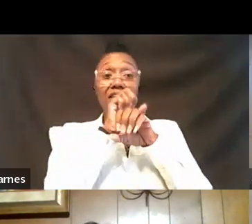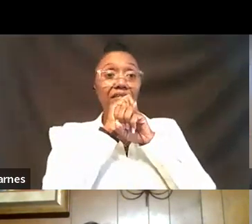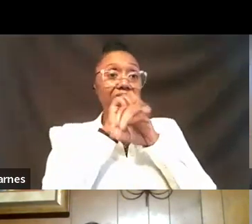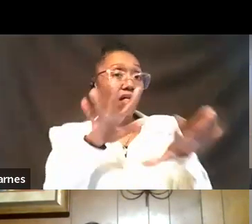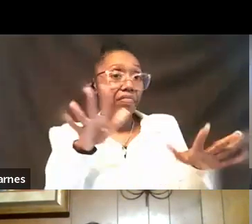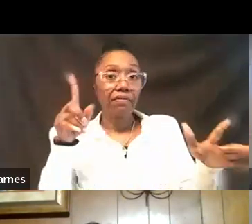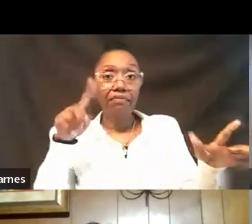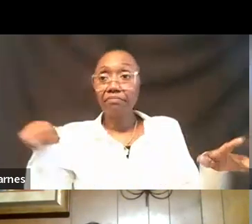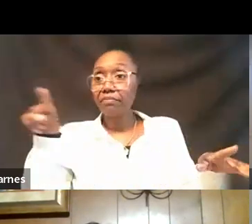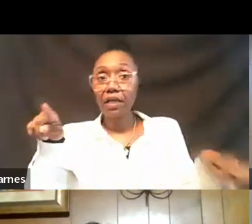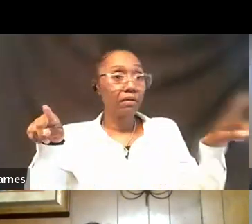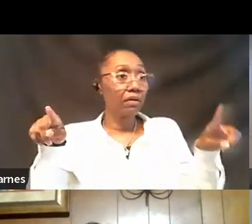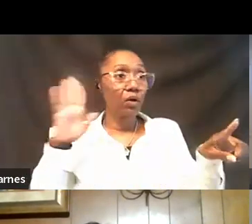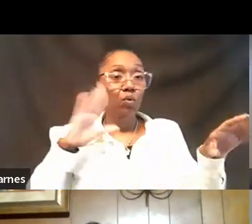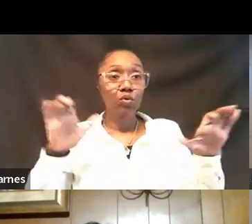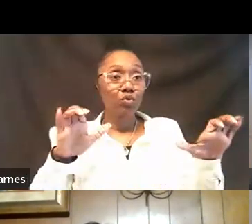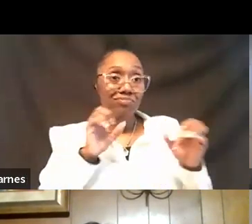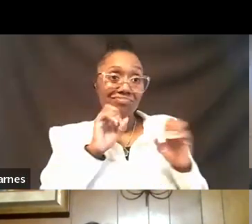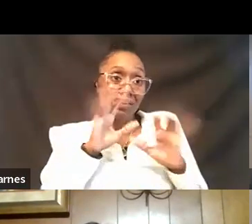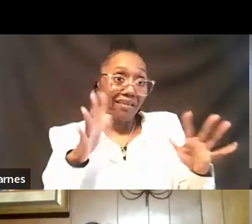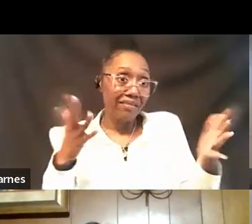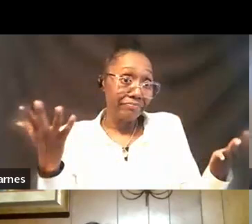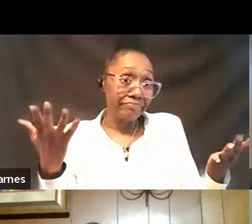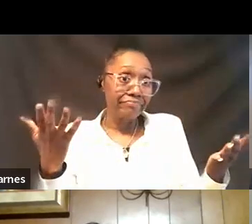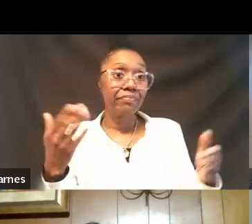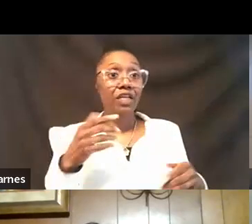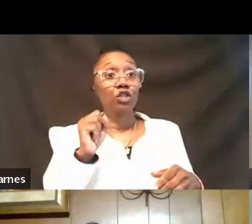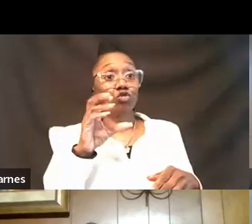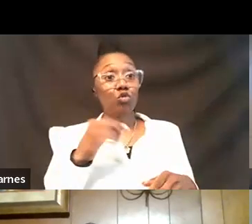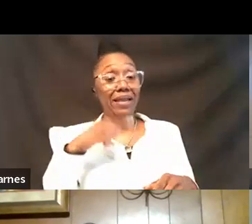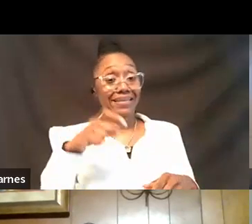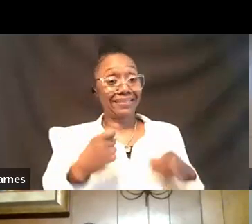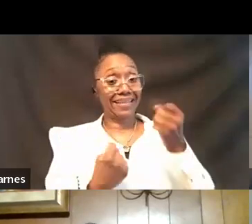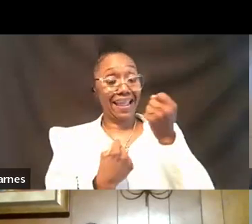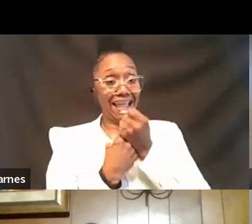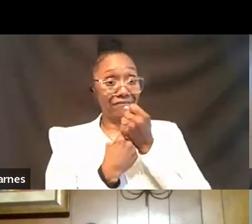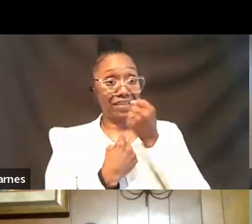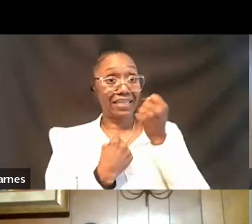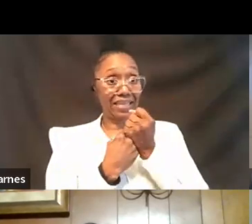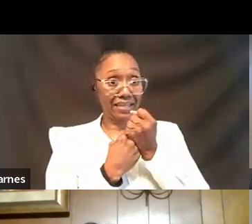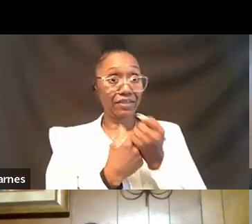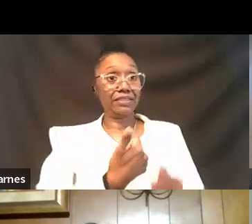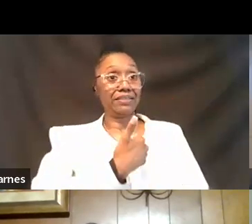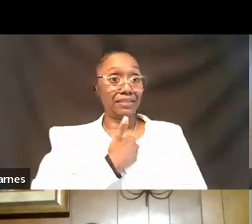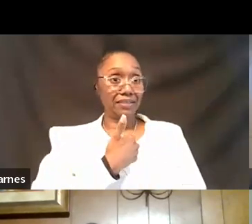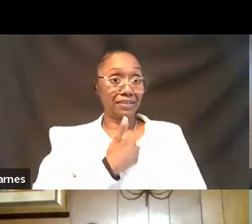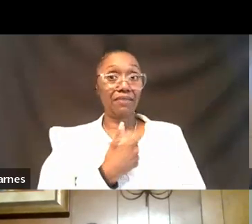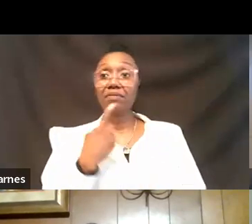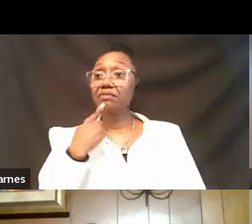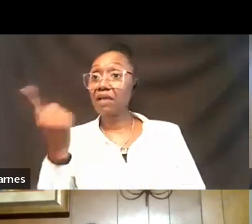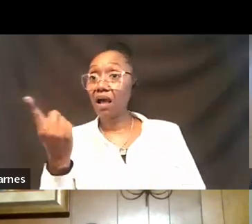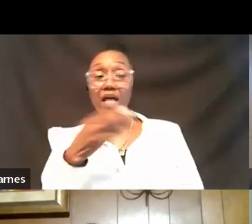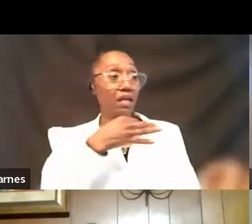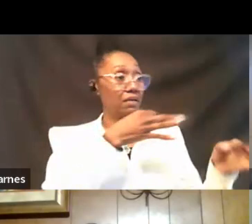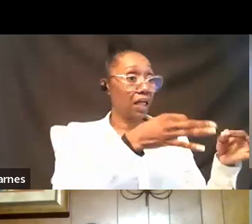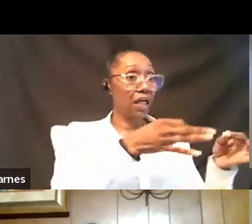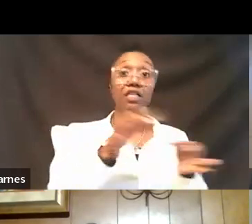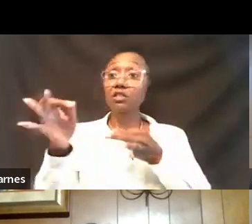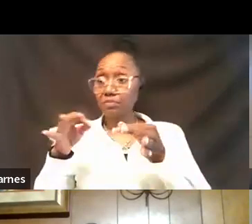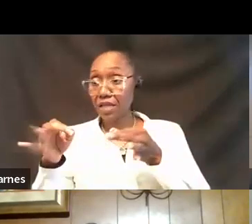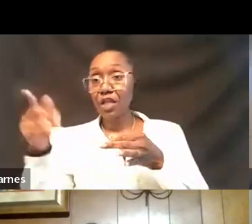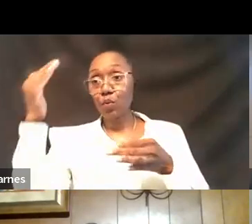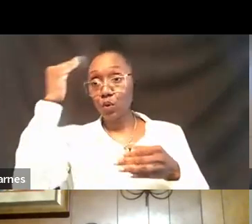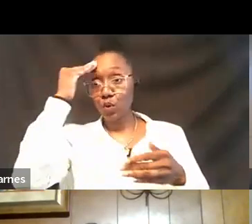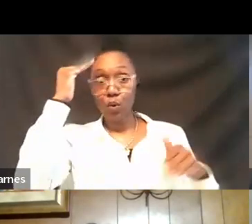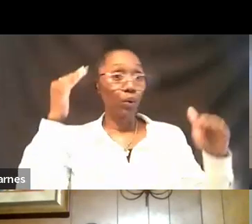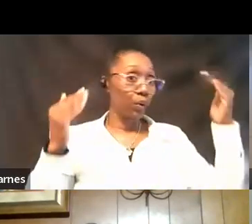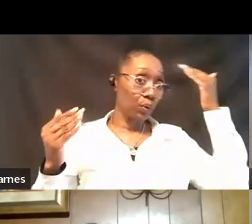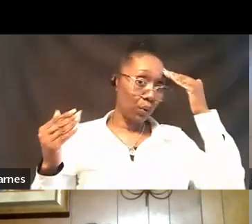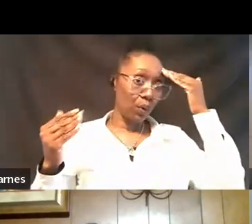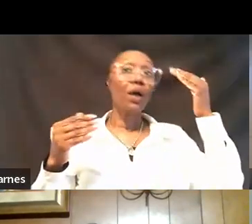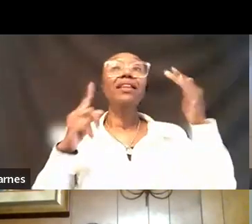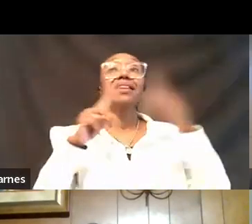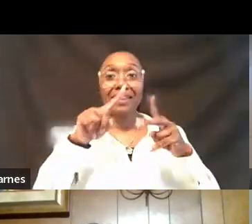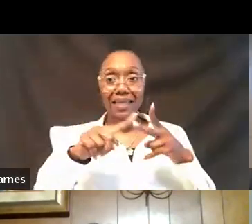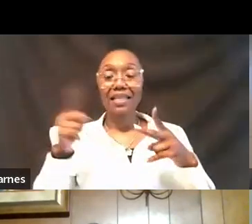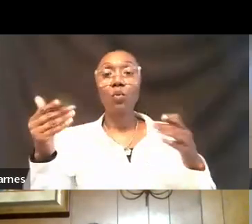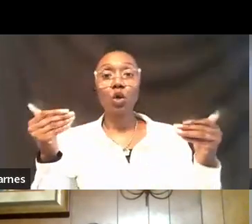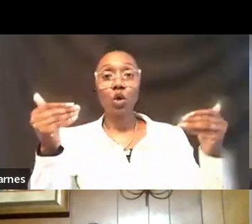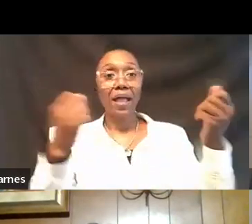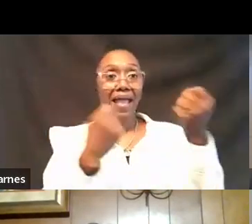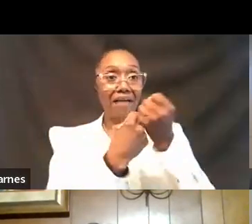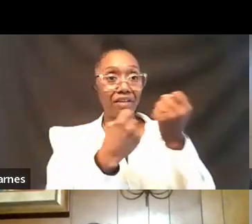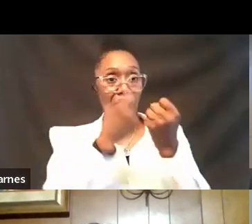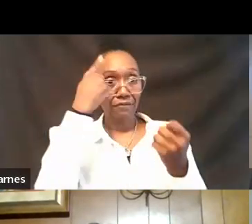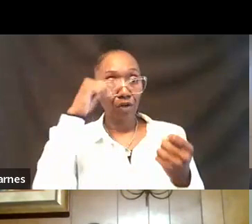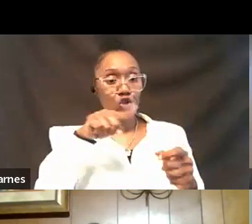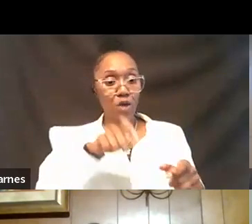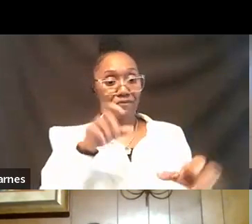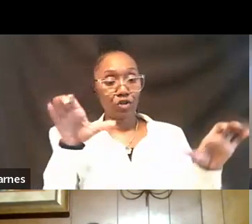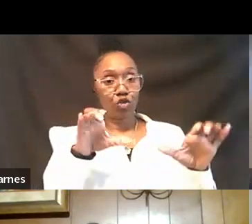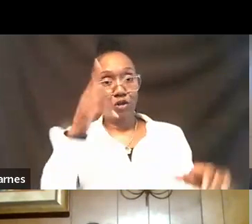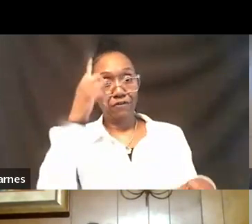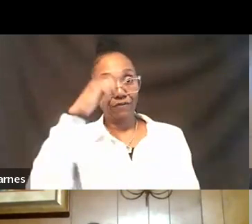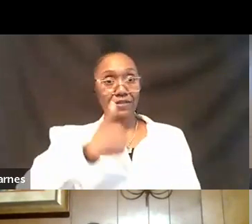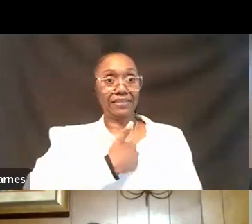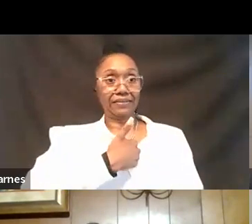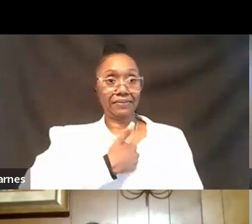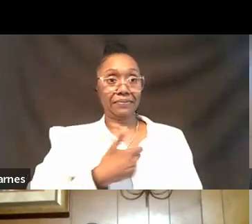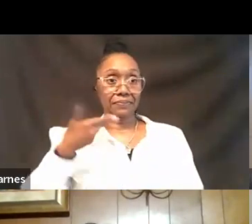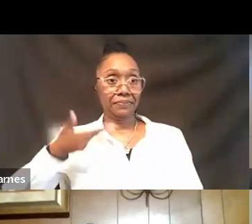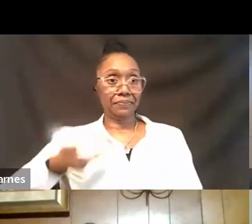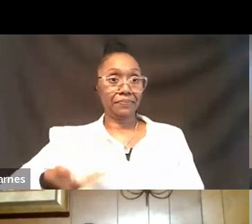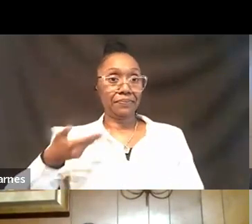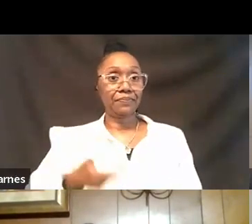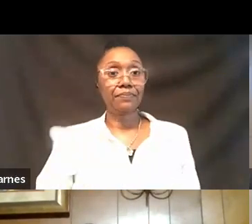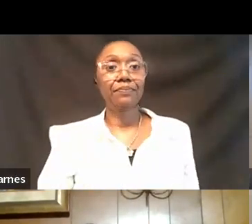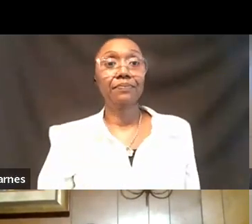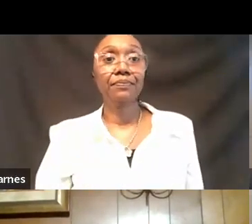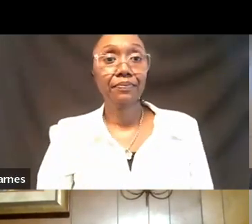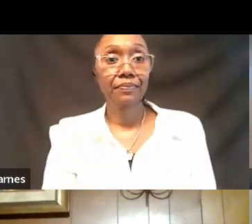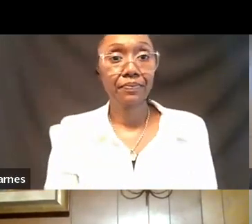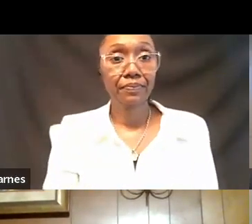And in order to. Advocate you have to advocate for yourself first. Before anyone helps advocate for you. Because you have to do it for you.